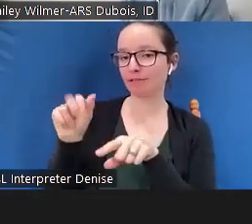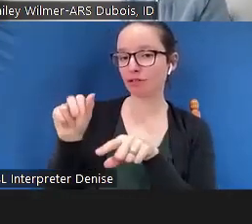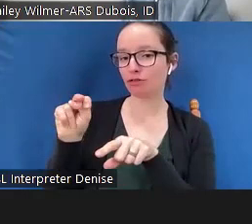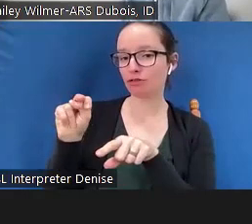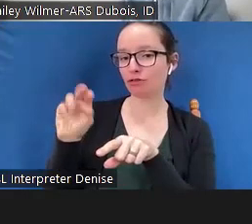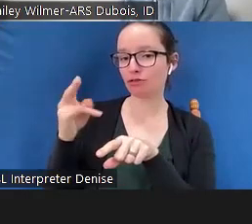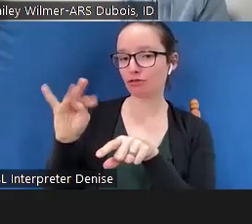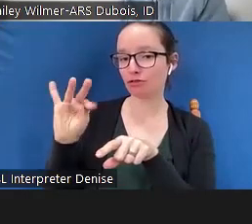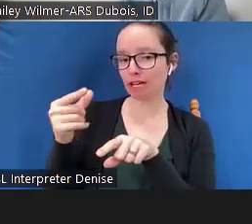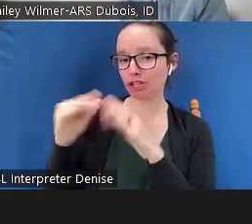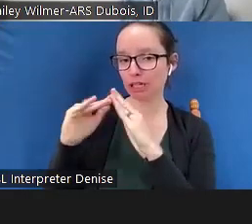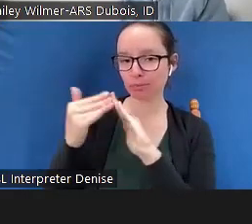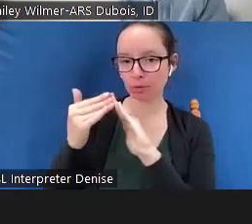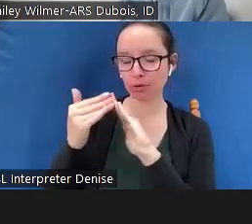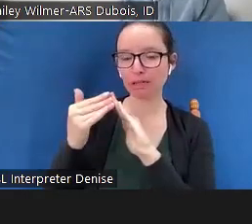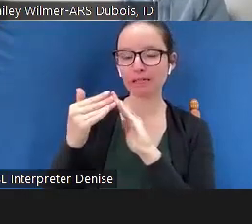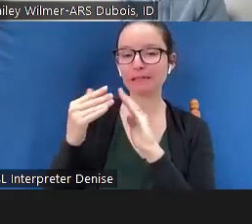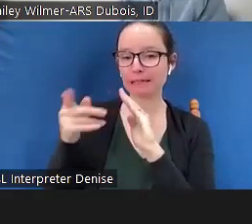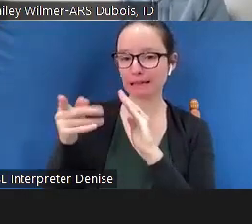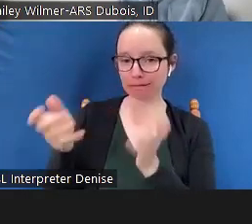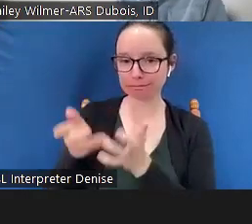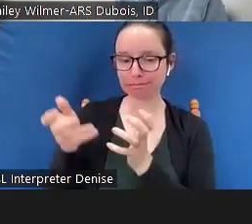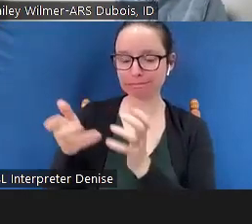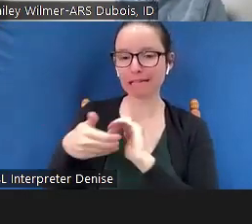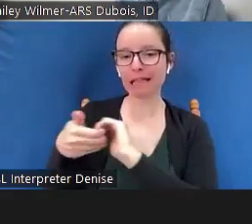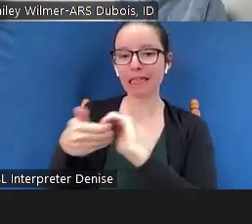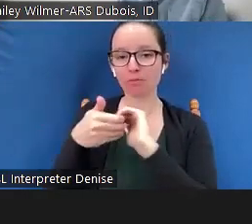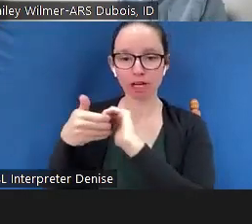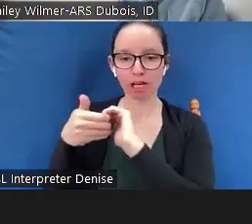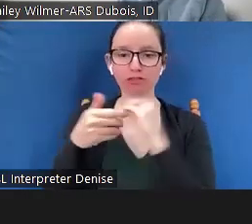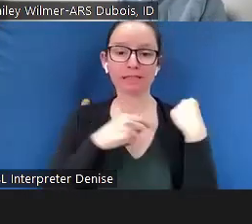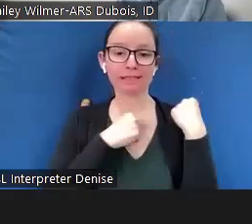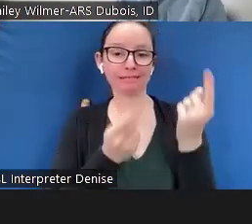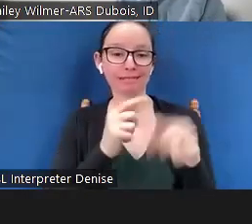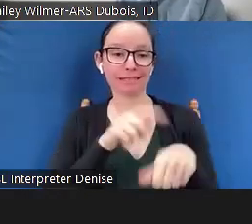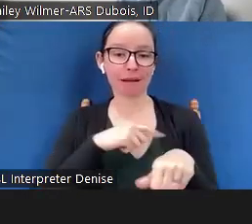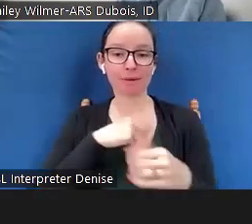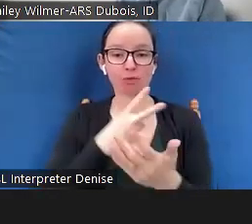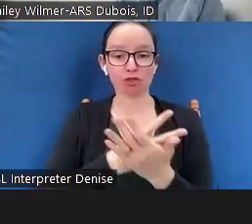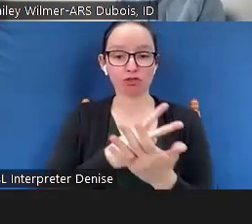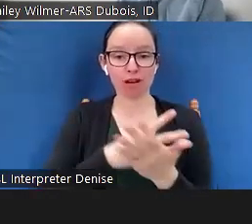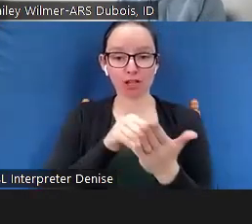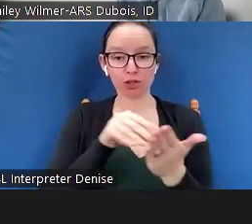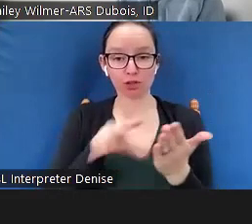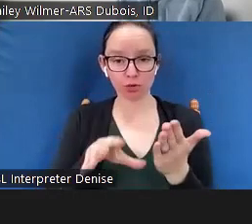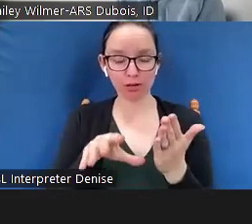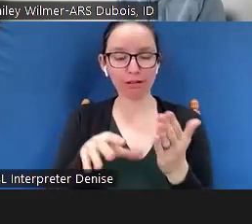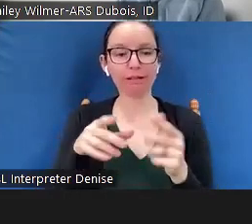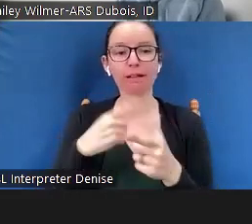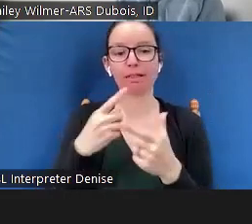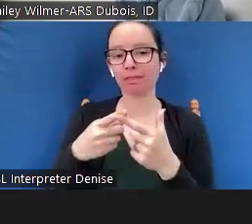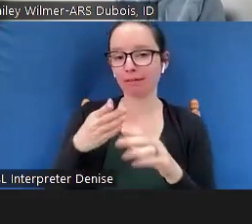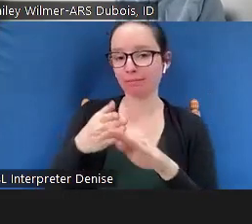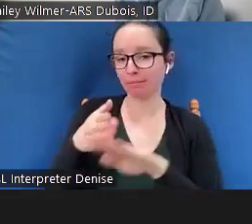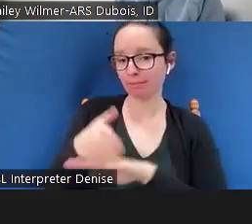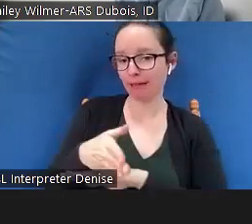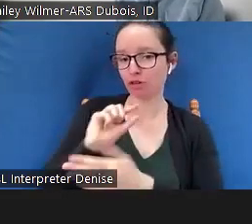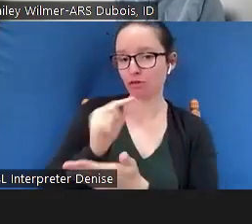So since I was a graduate student and then postdoc on the CARM project, I've moved on to a permanent position at another